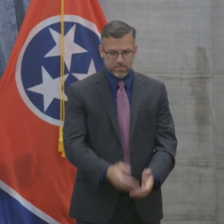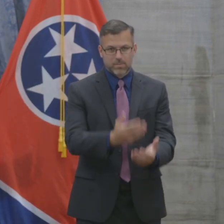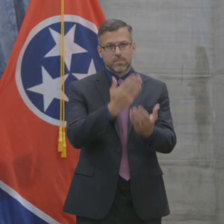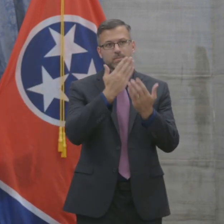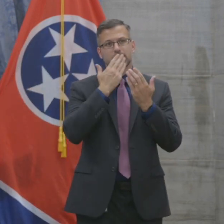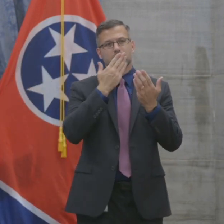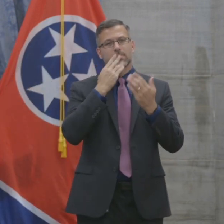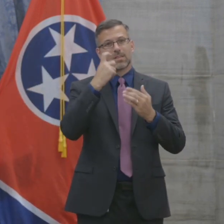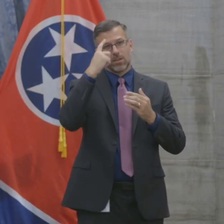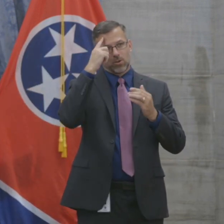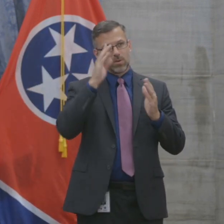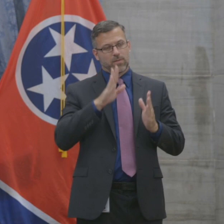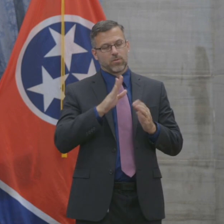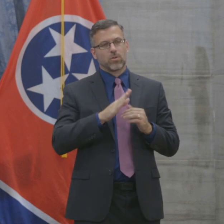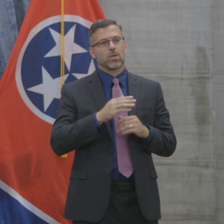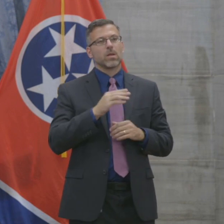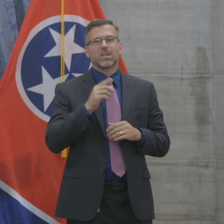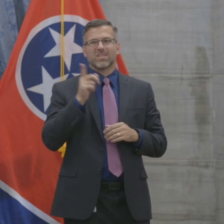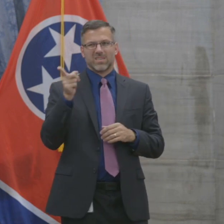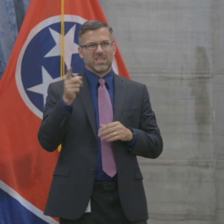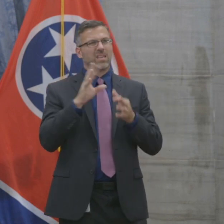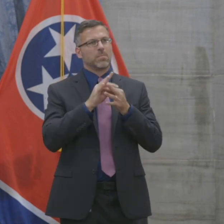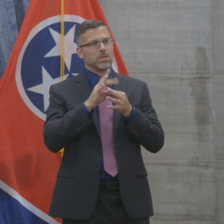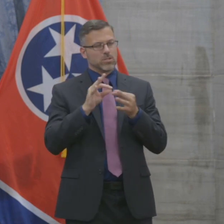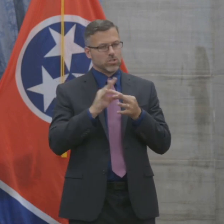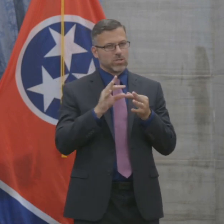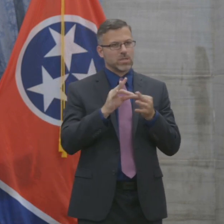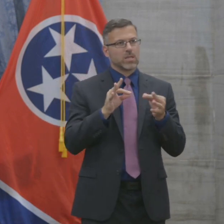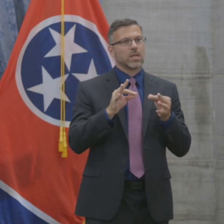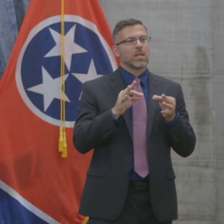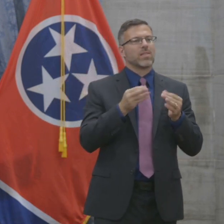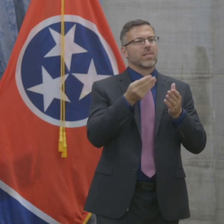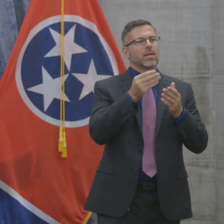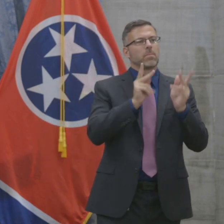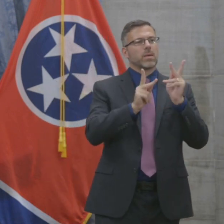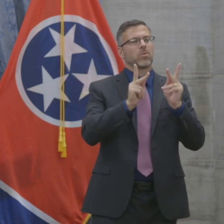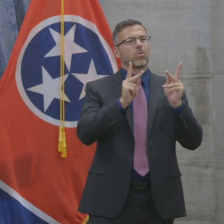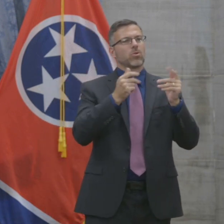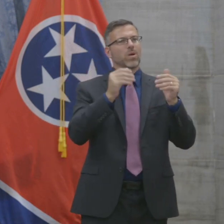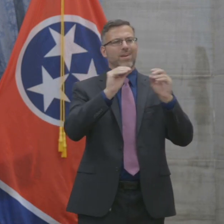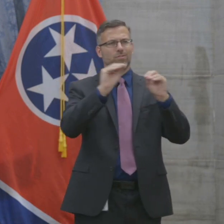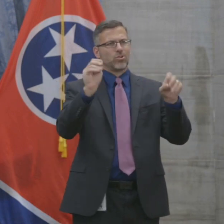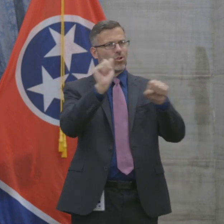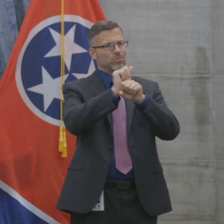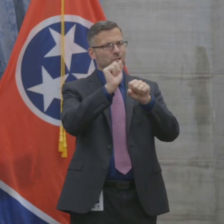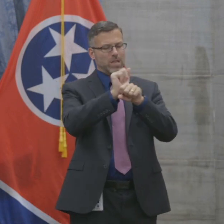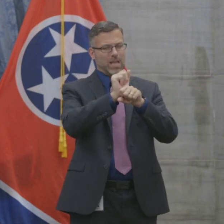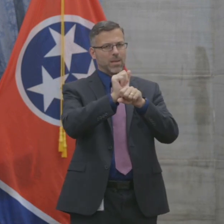to have to work every single day incredibly hard to make sure that each instructional day for ef single one of our students is